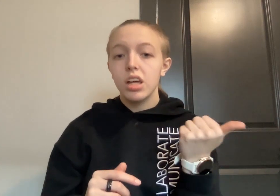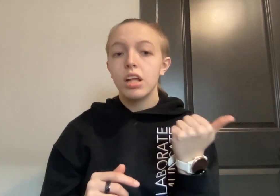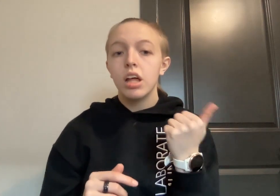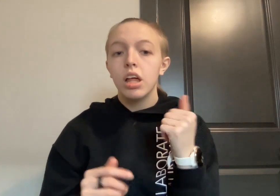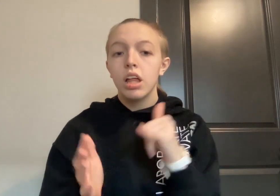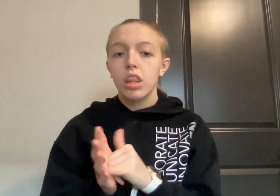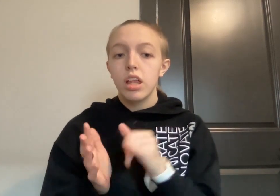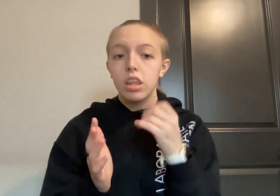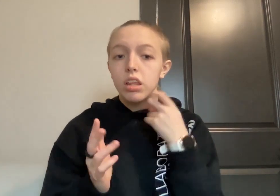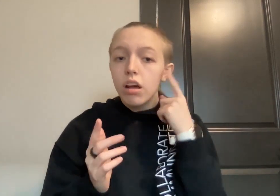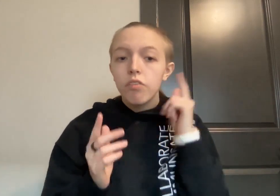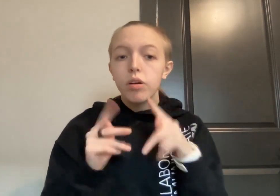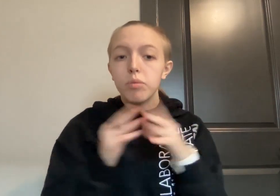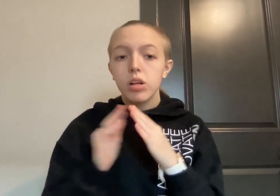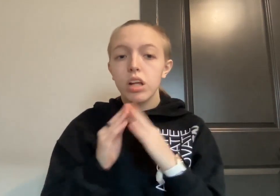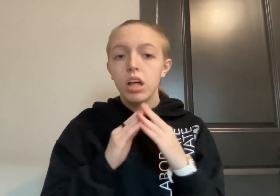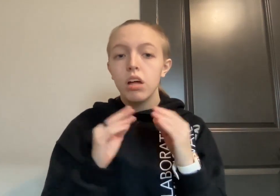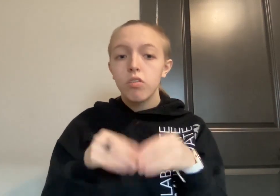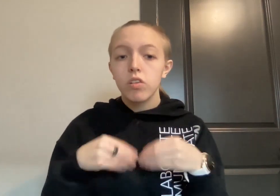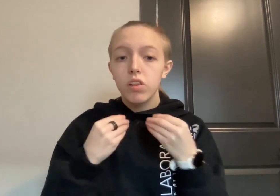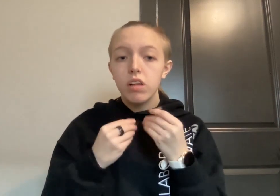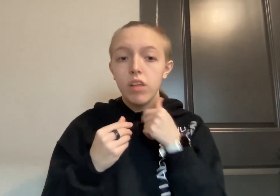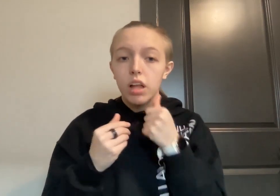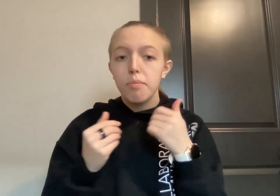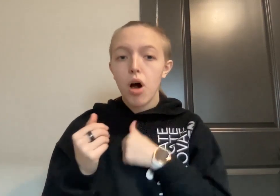that the deaf community received an apology